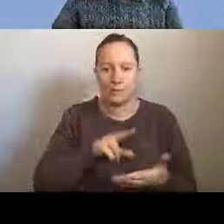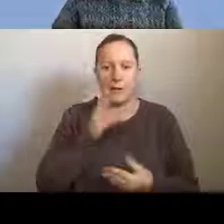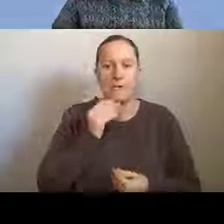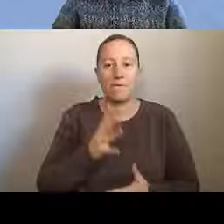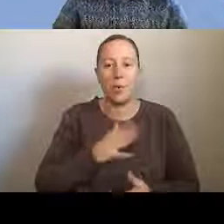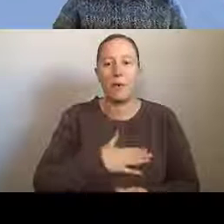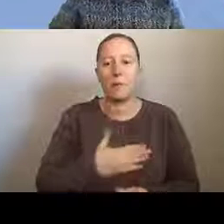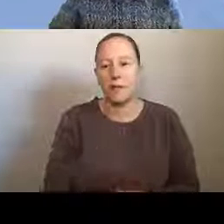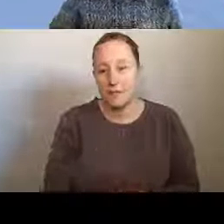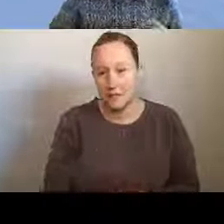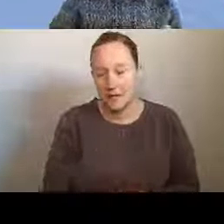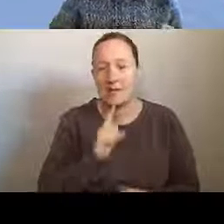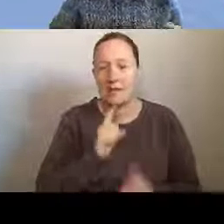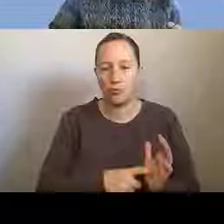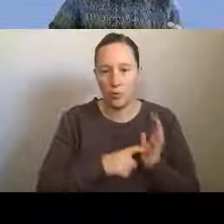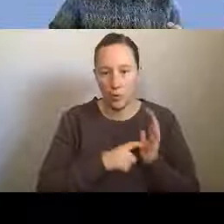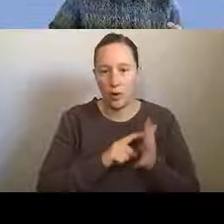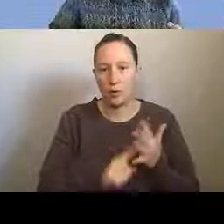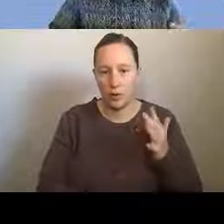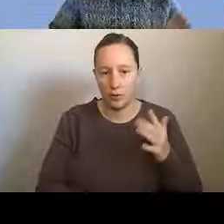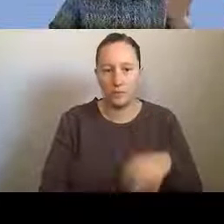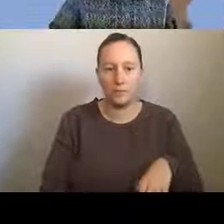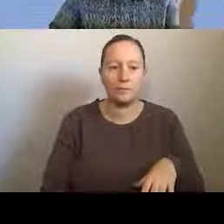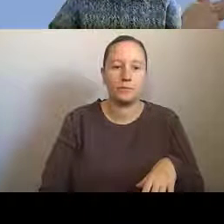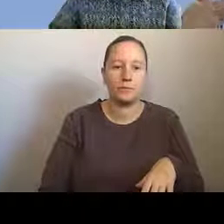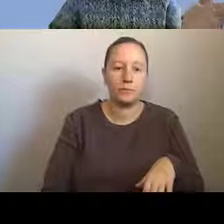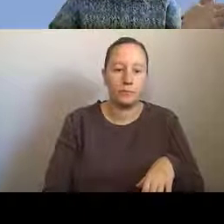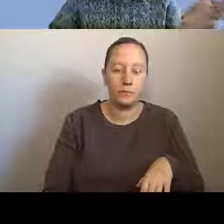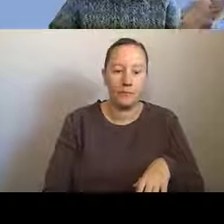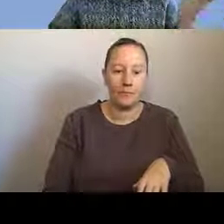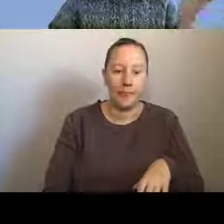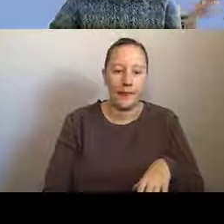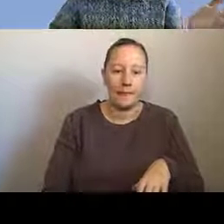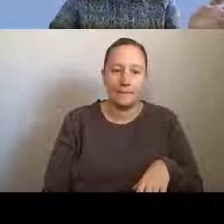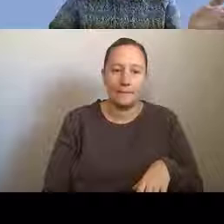All right, so on your grants submission,